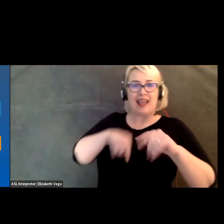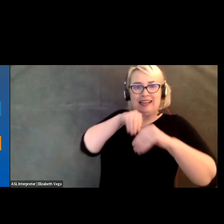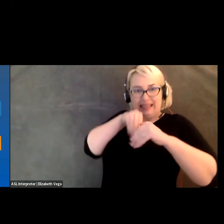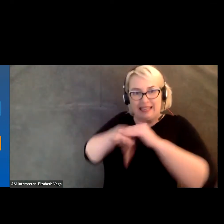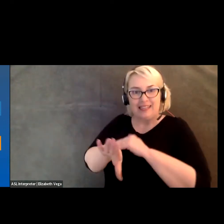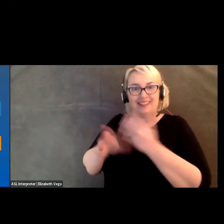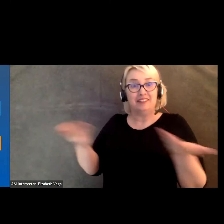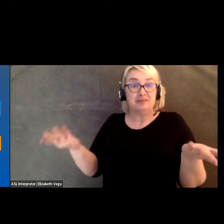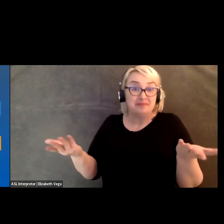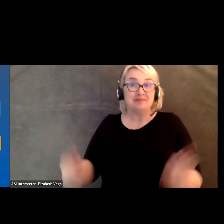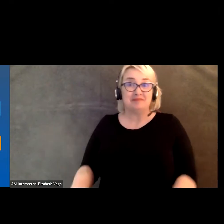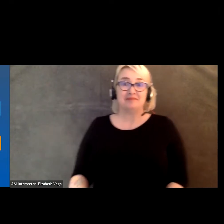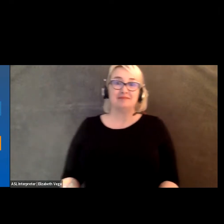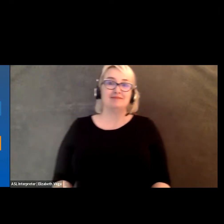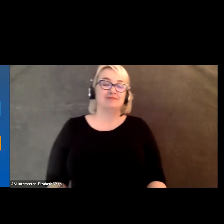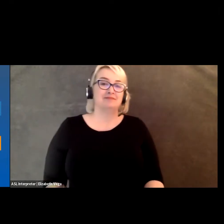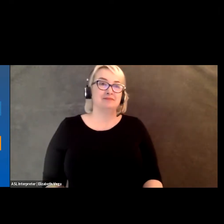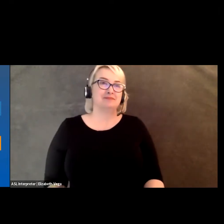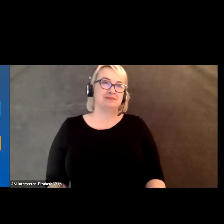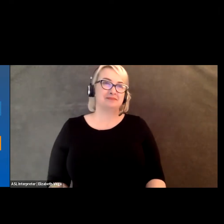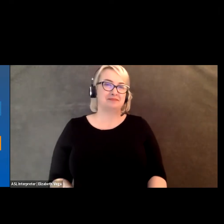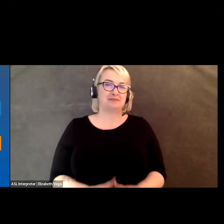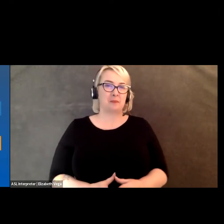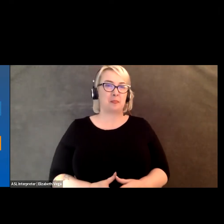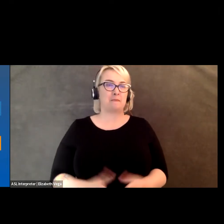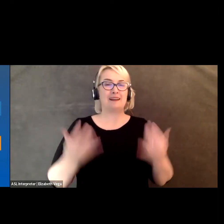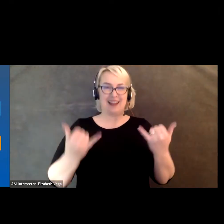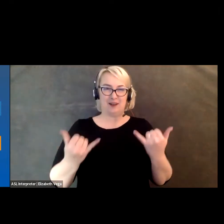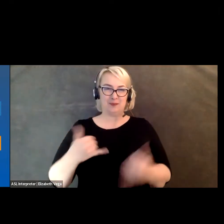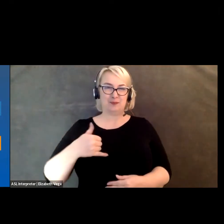So now, I would like to introduce Meryl K.